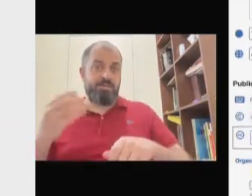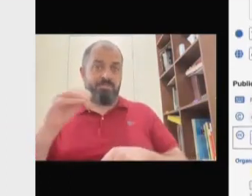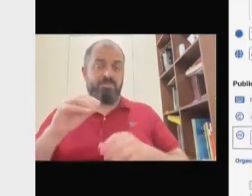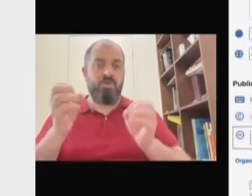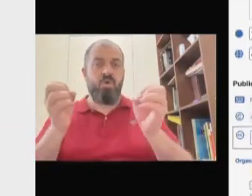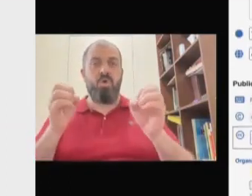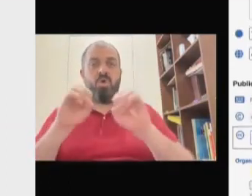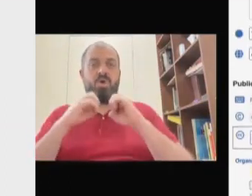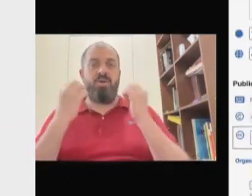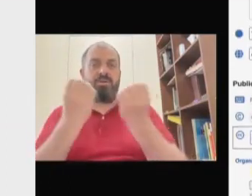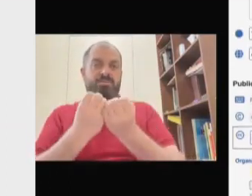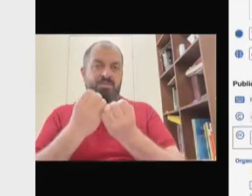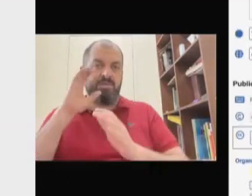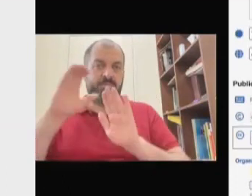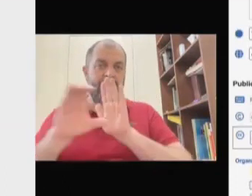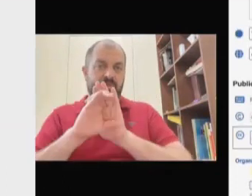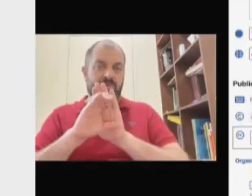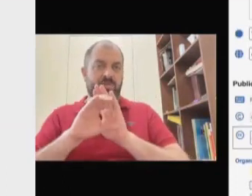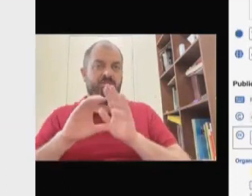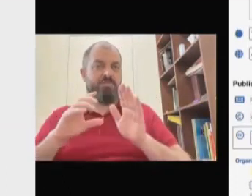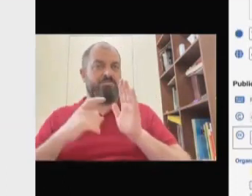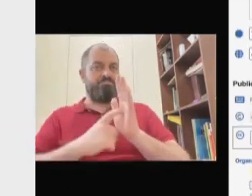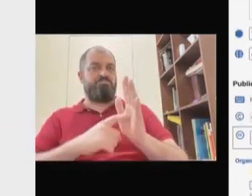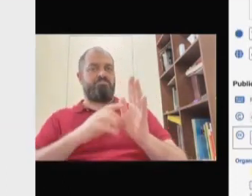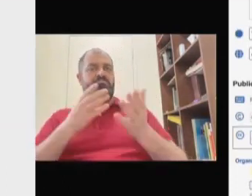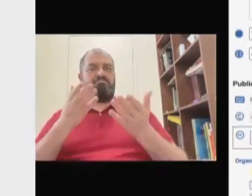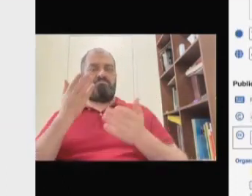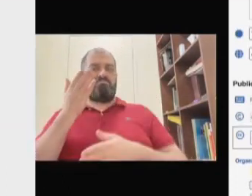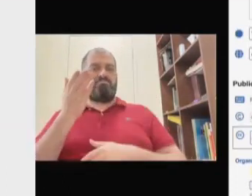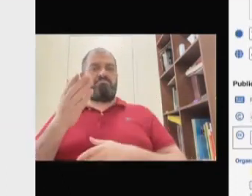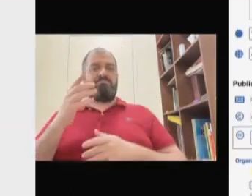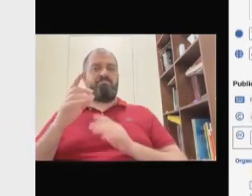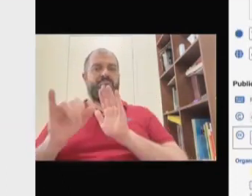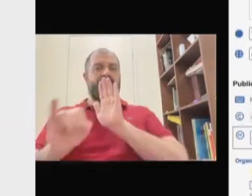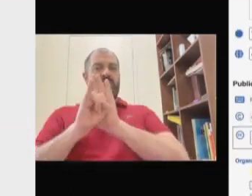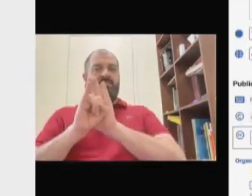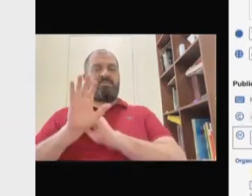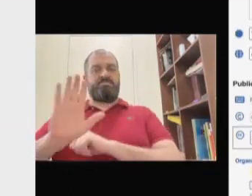It also gives you the option to put an organizational logo.